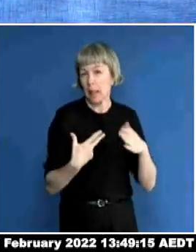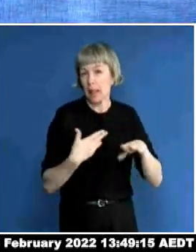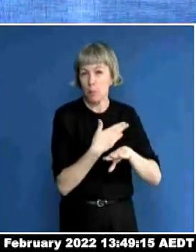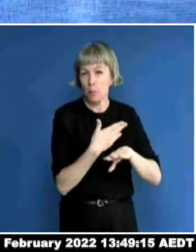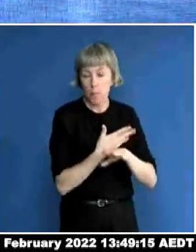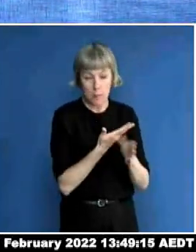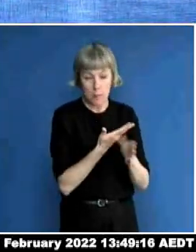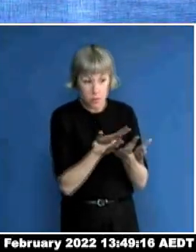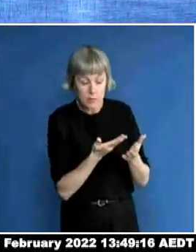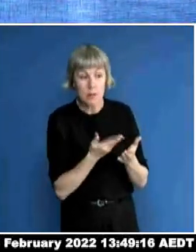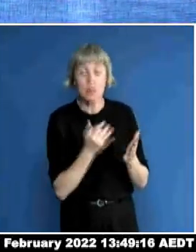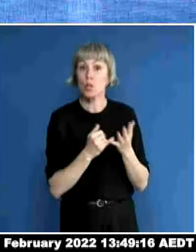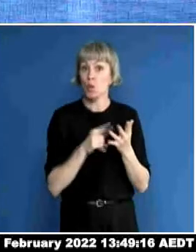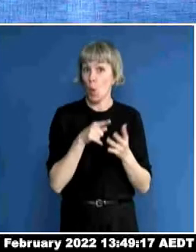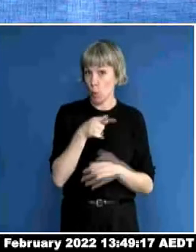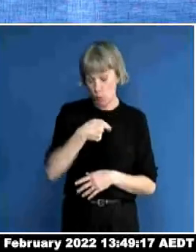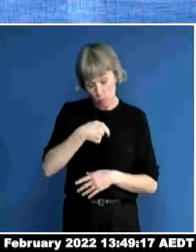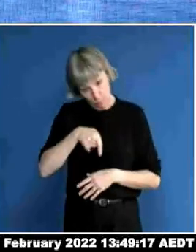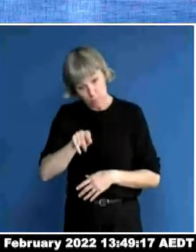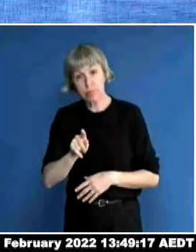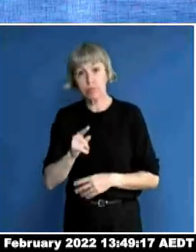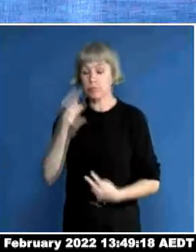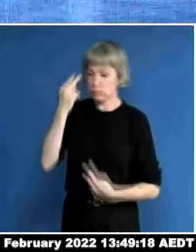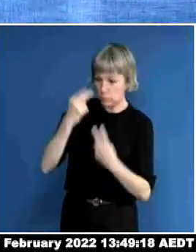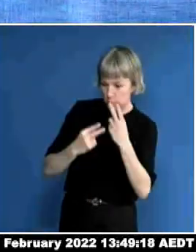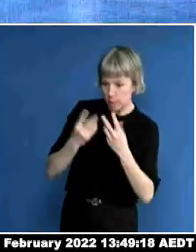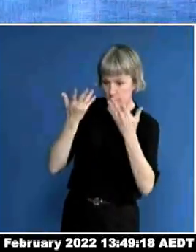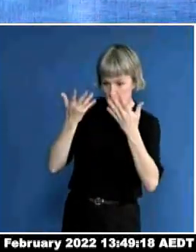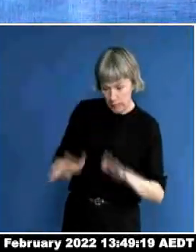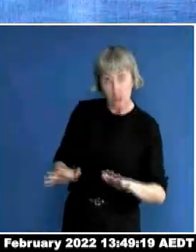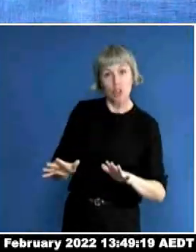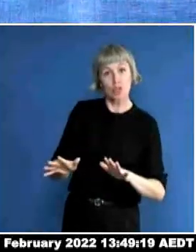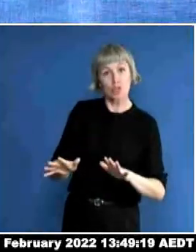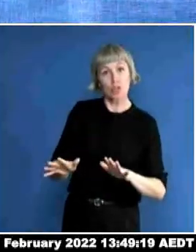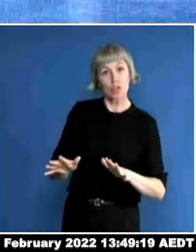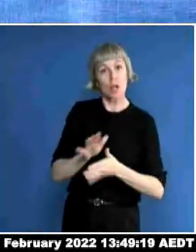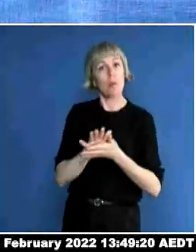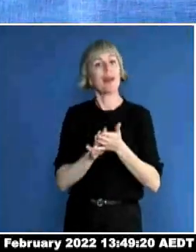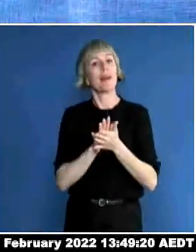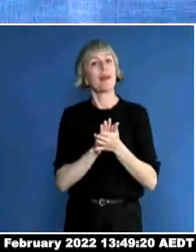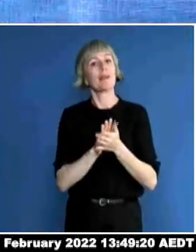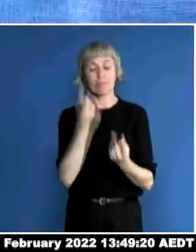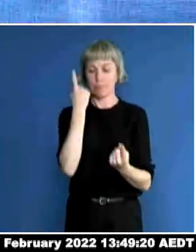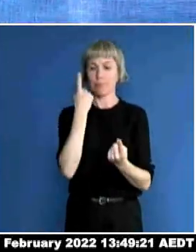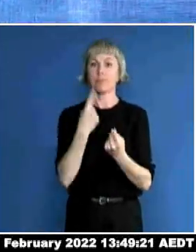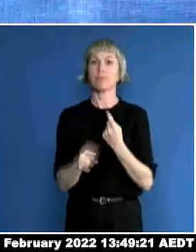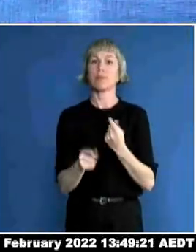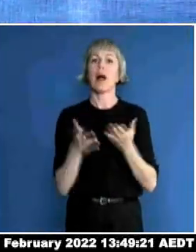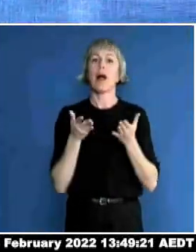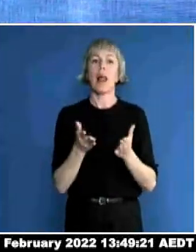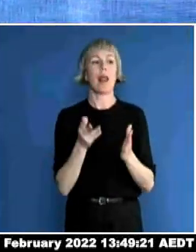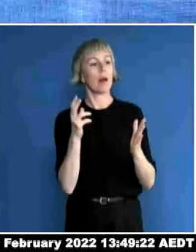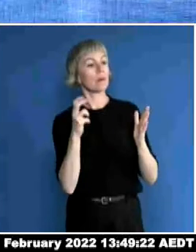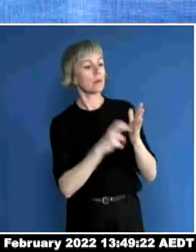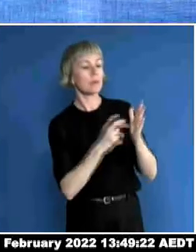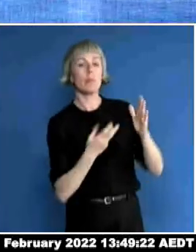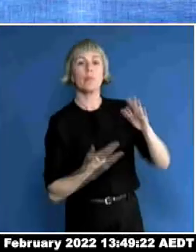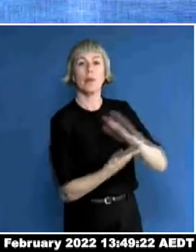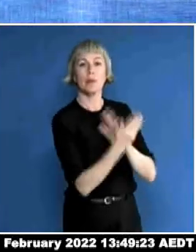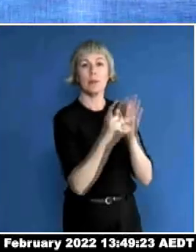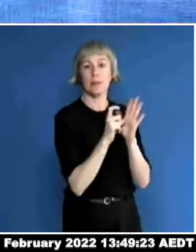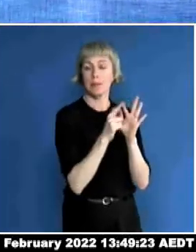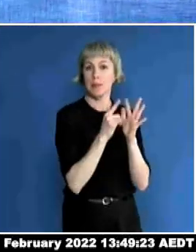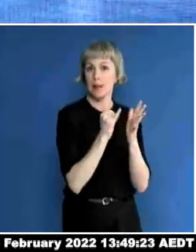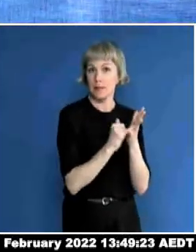Yes. MS EASTMAN: And that meant that you could qualify to join a DES provider, and